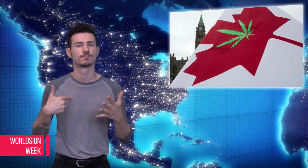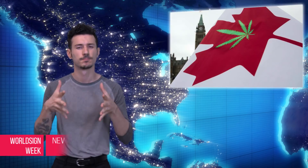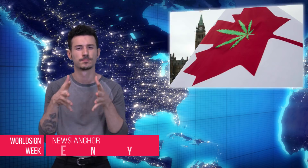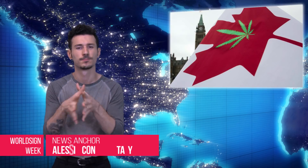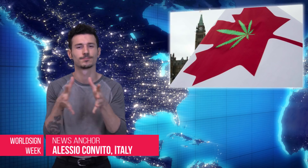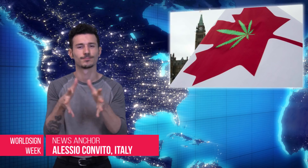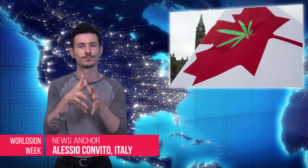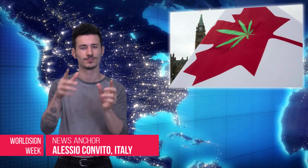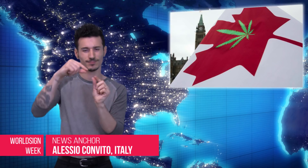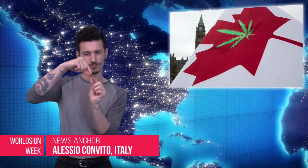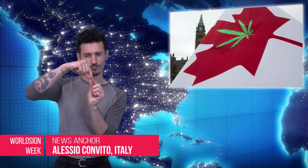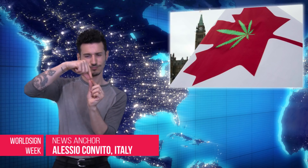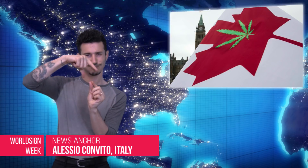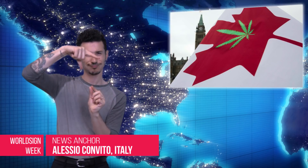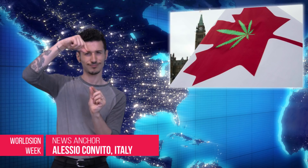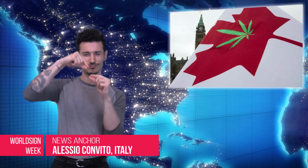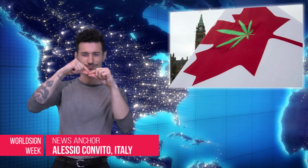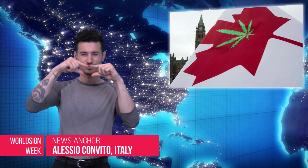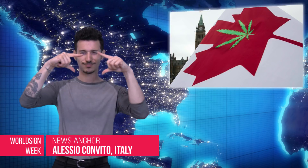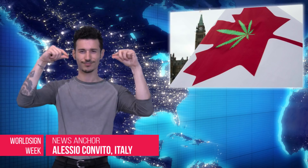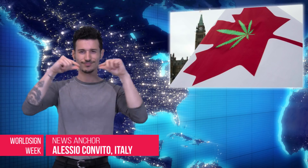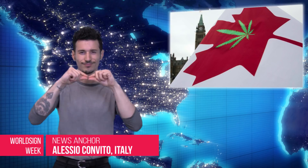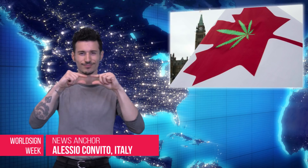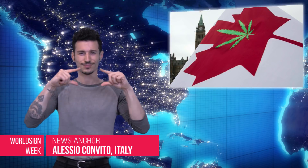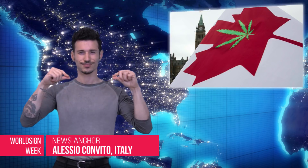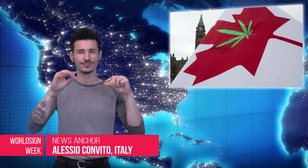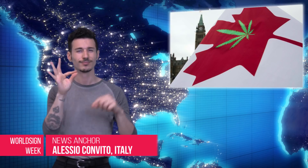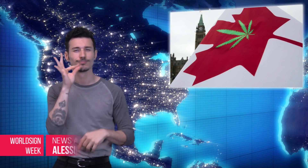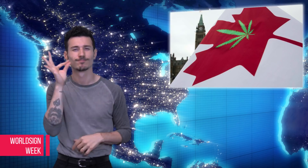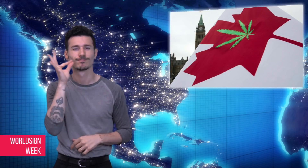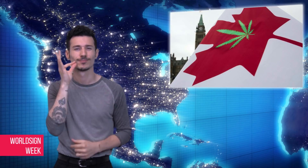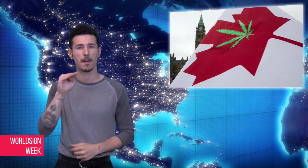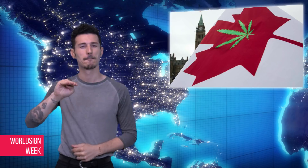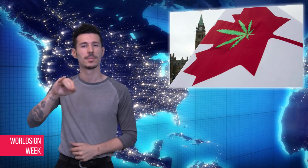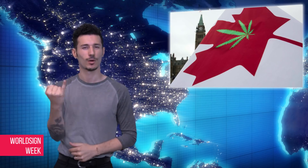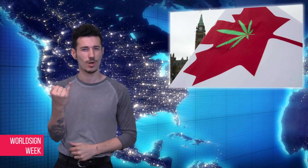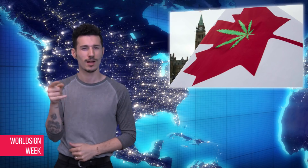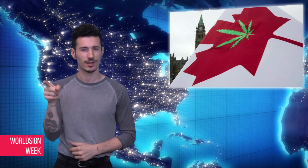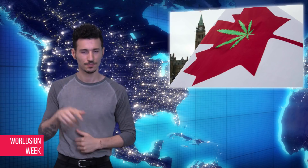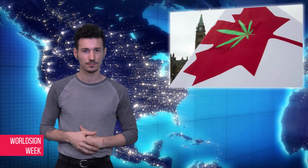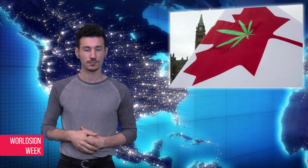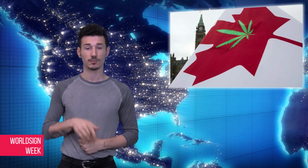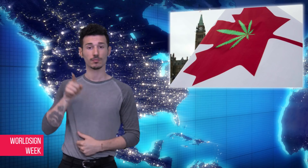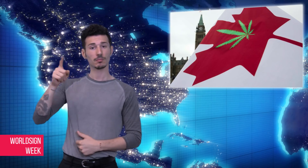Alessio: Use of Marijuana